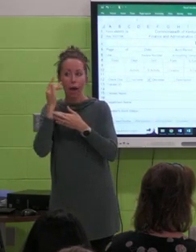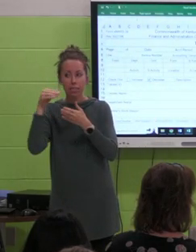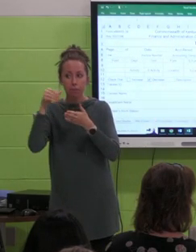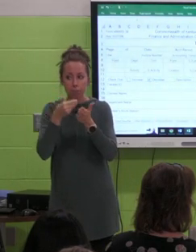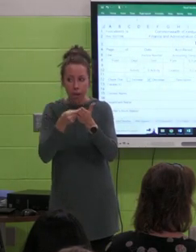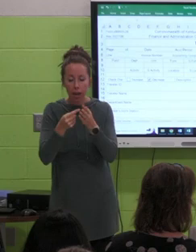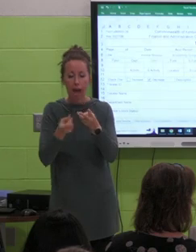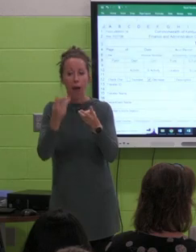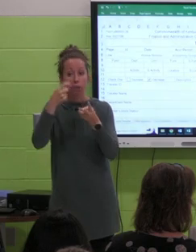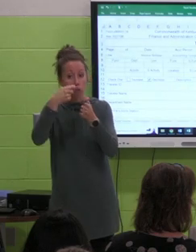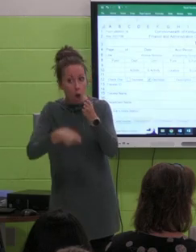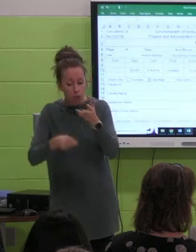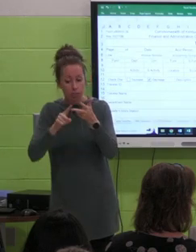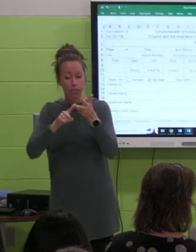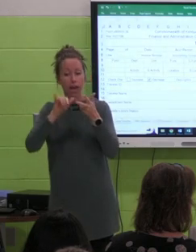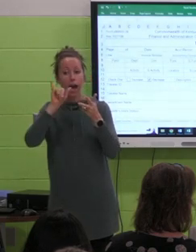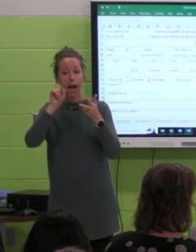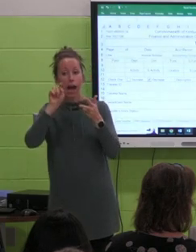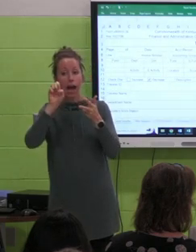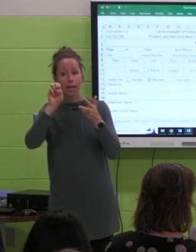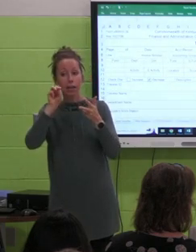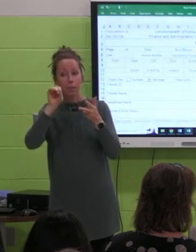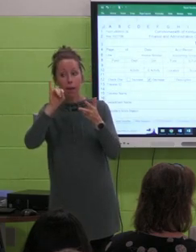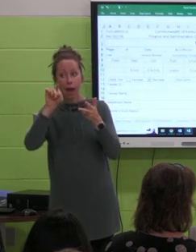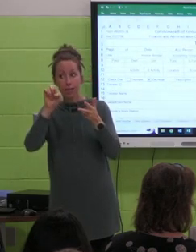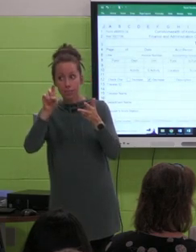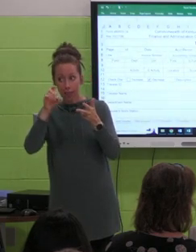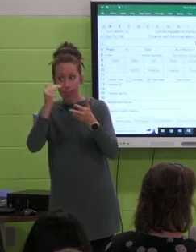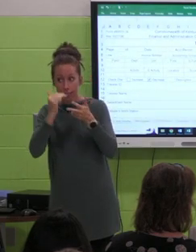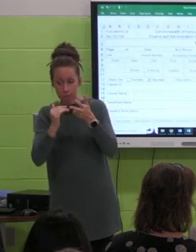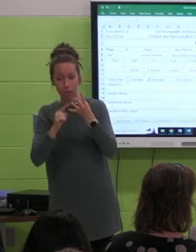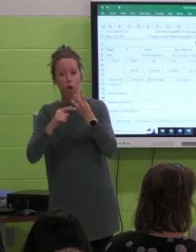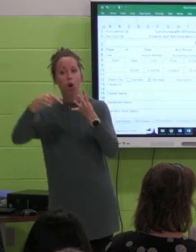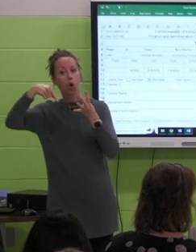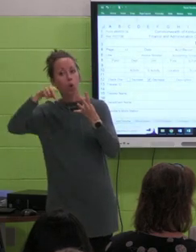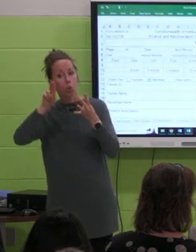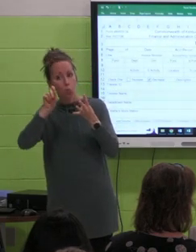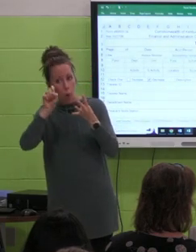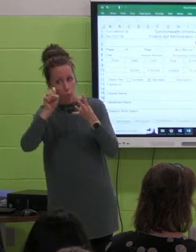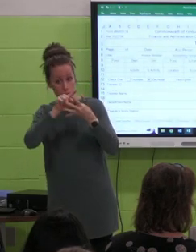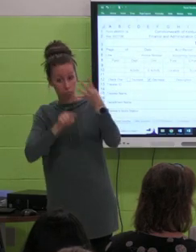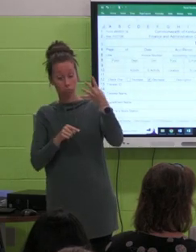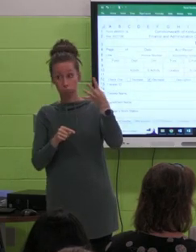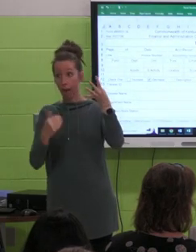to cost an itemized list and then a quote if you provide those documents to me I will do the rest